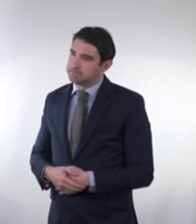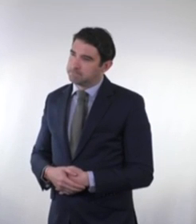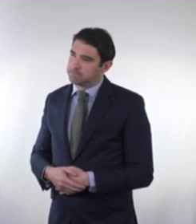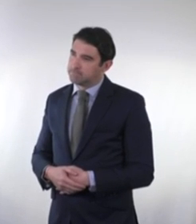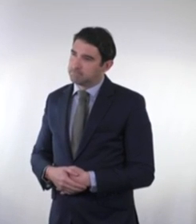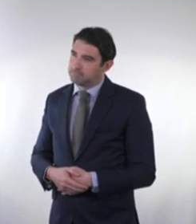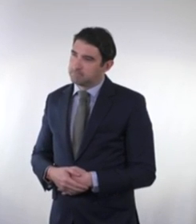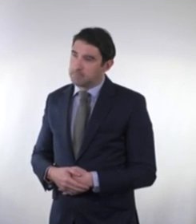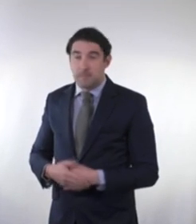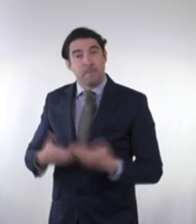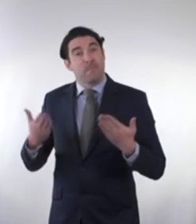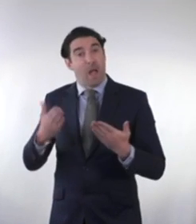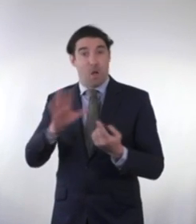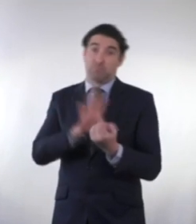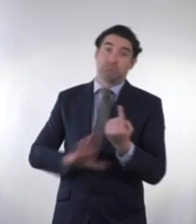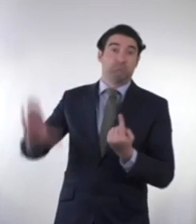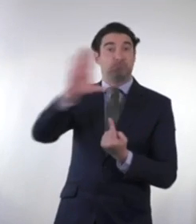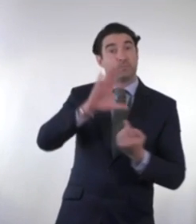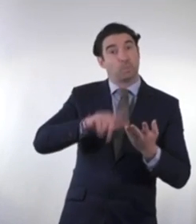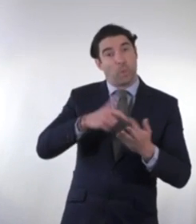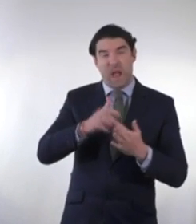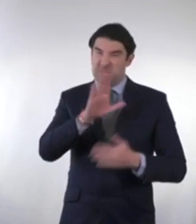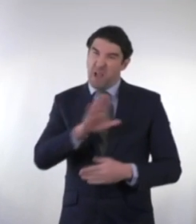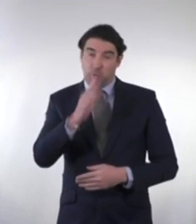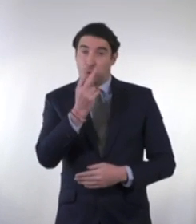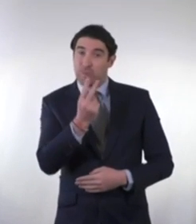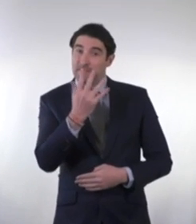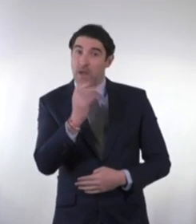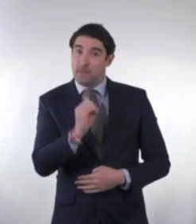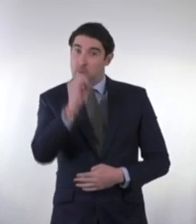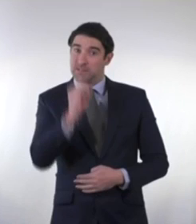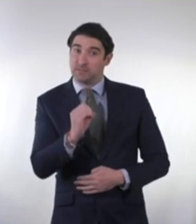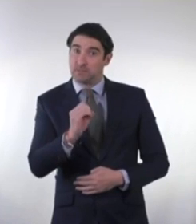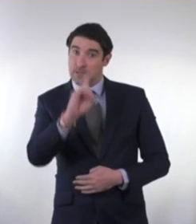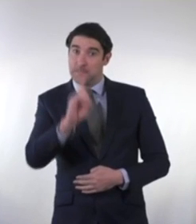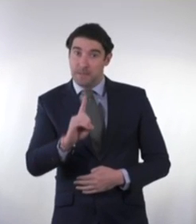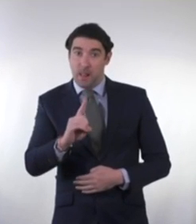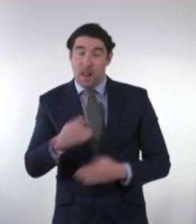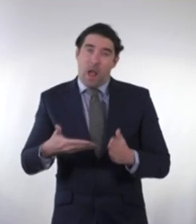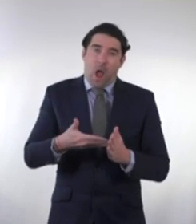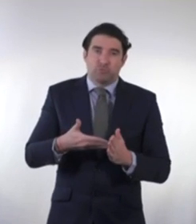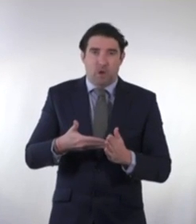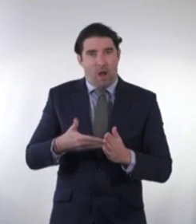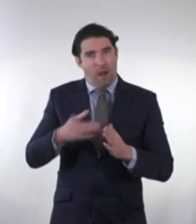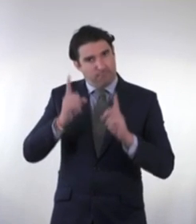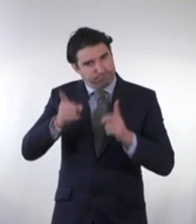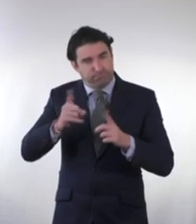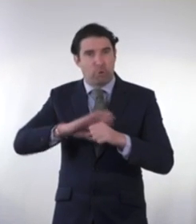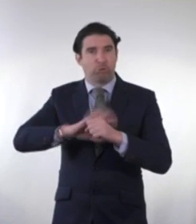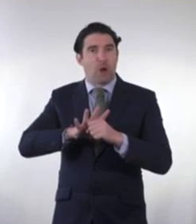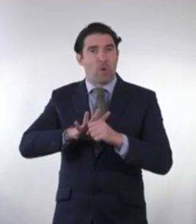He talks about noise and pollution from the M25, and the Government have a vision: we want to